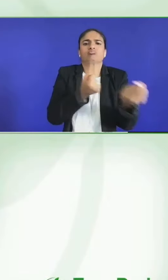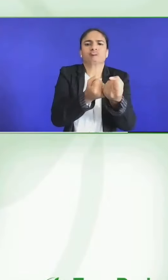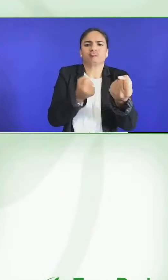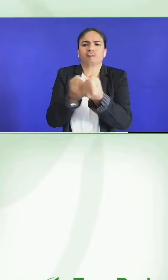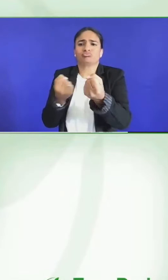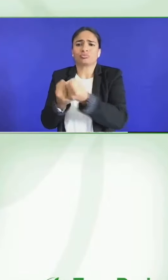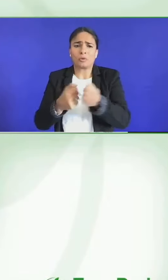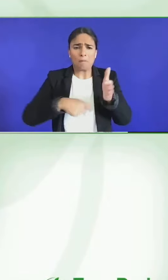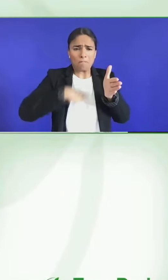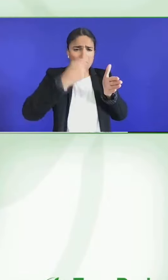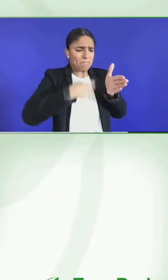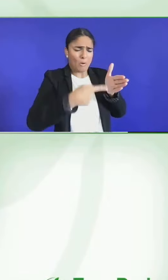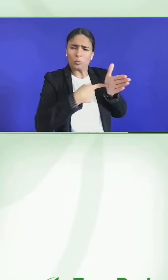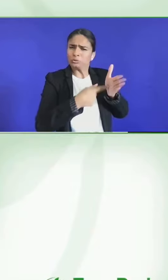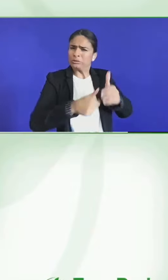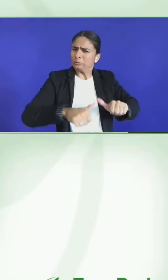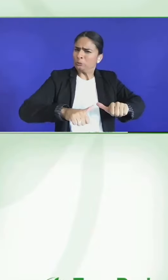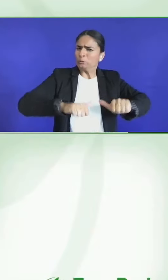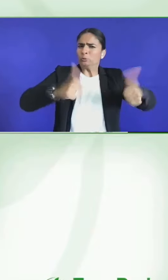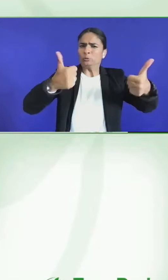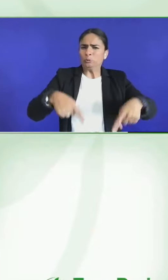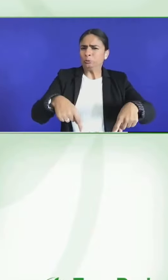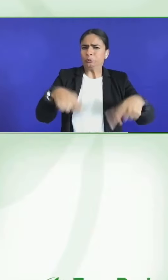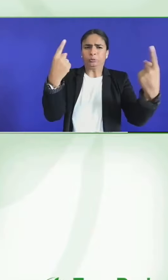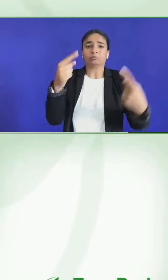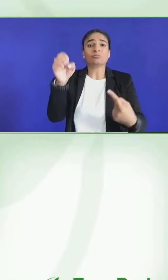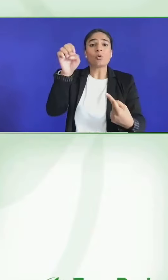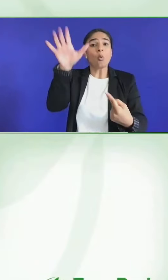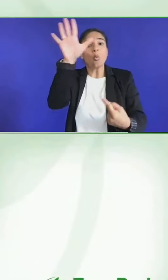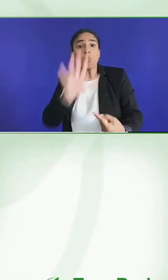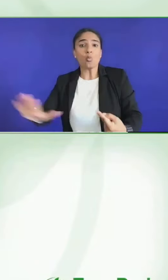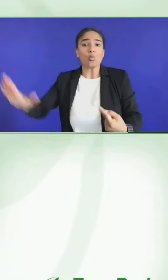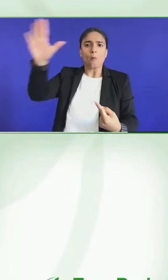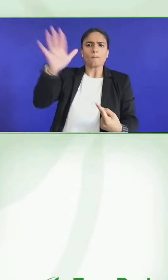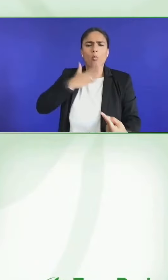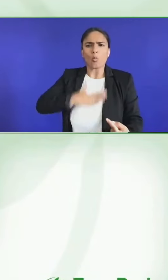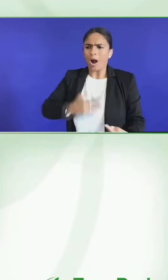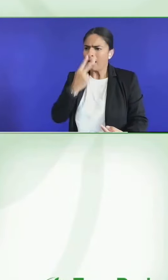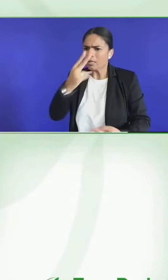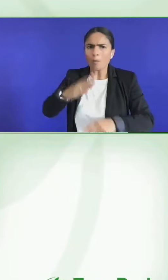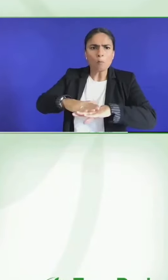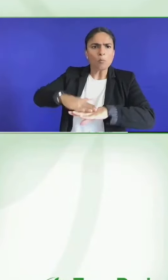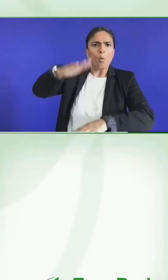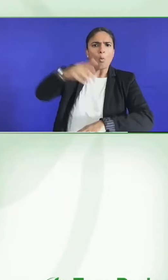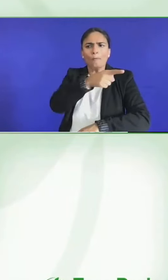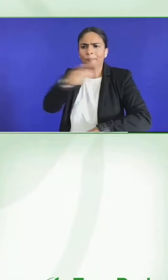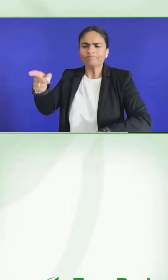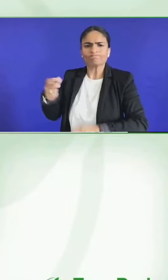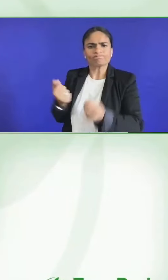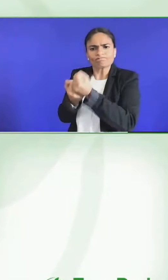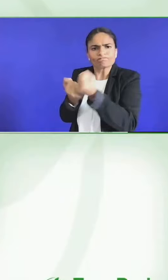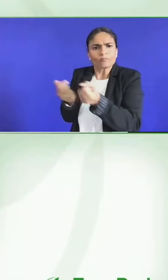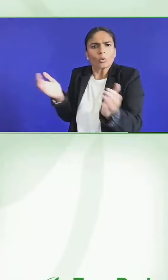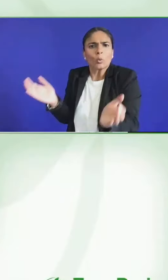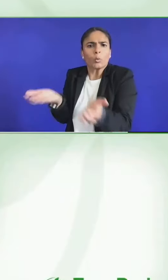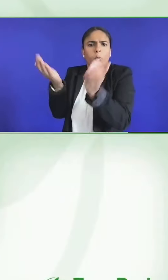If you go to the UN IC project online you will find lots of good resources there to really move forward with personal budgets and